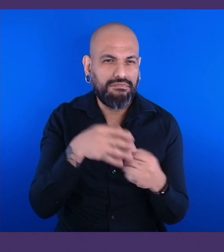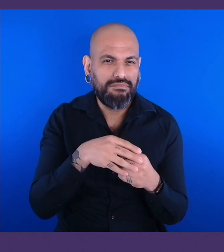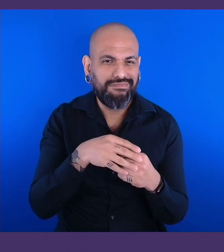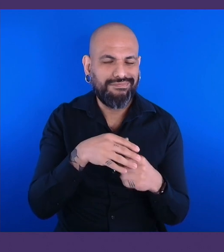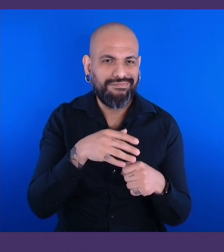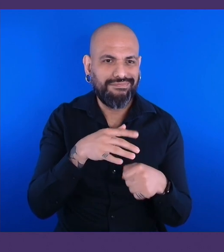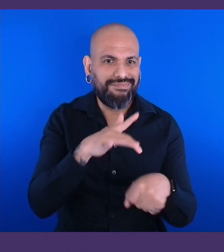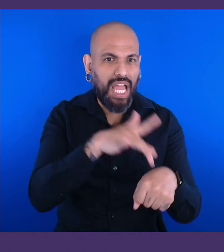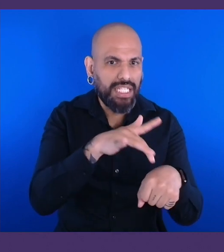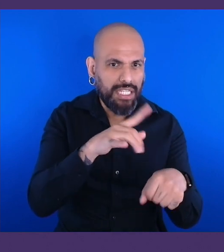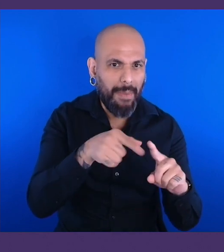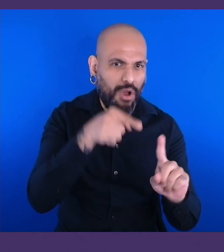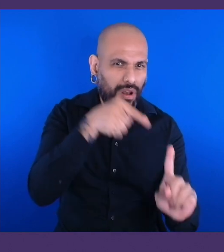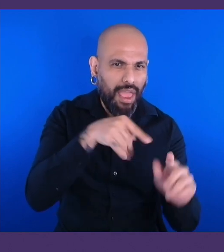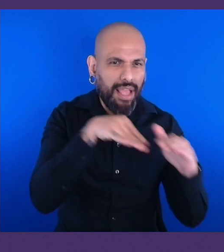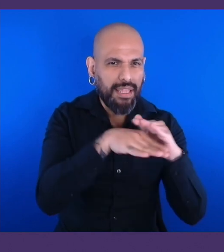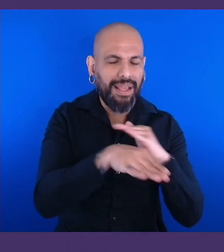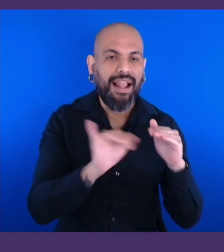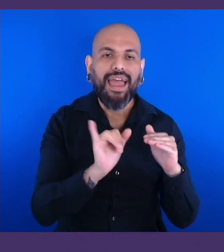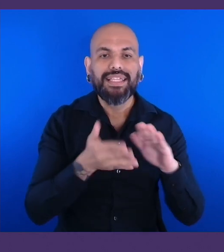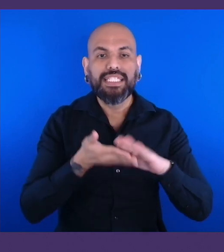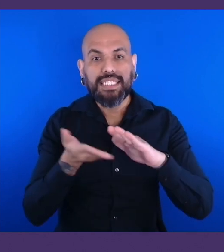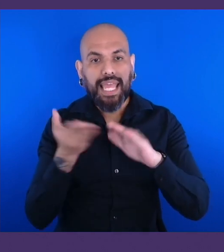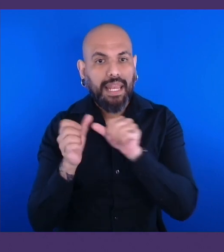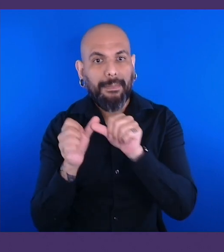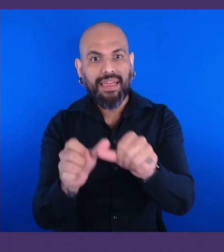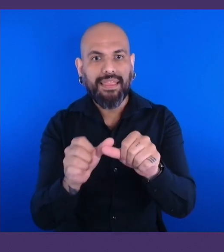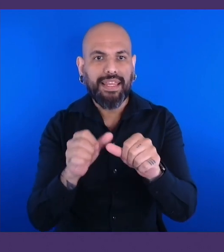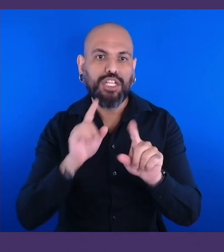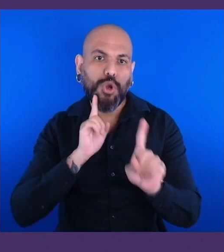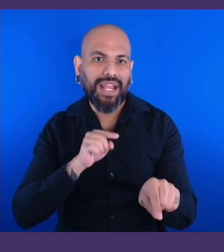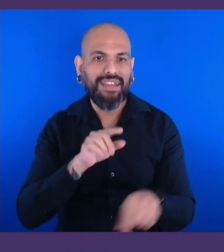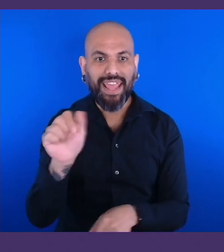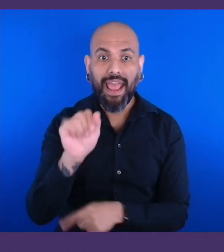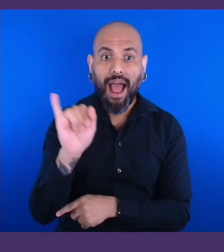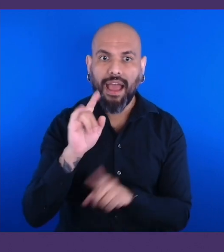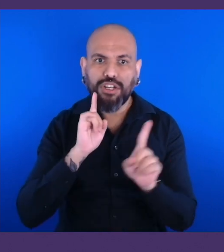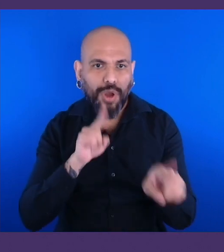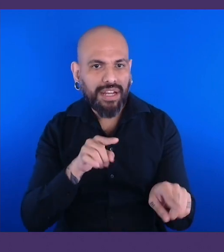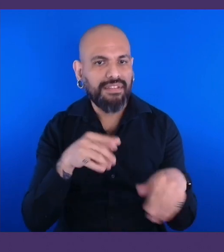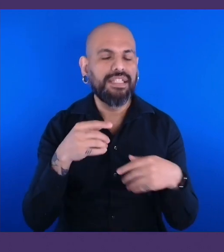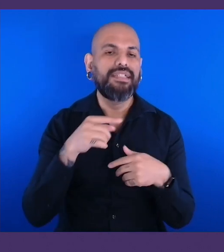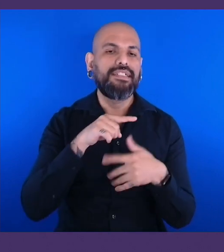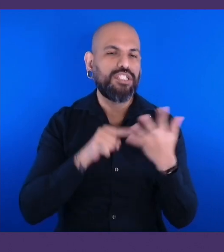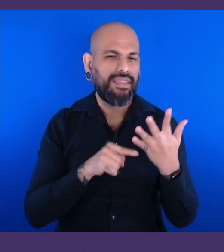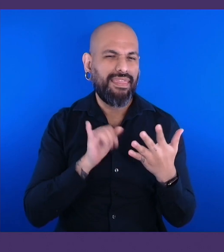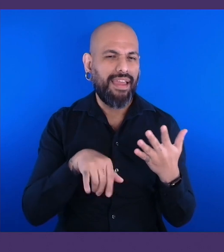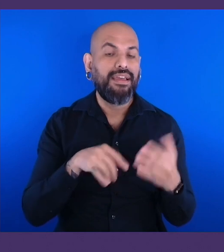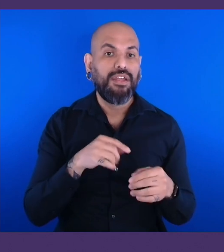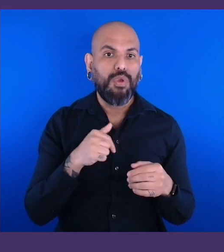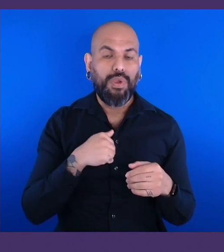like sustainability directives and AI directives. And we are paying attention to all the different webinars,